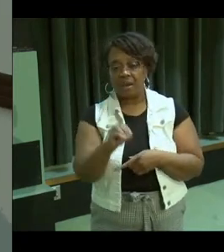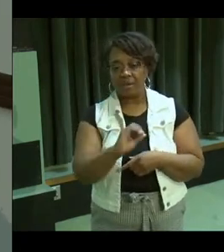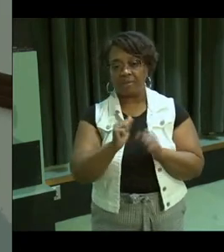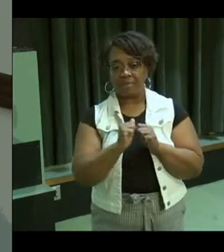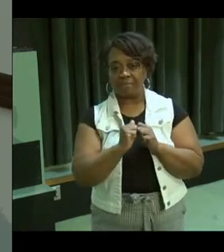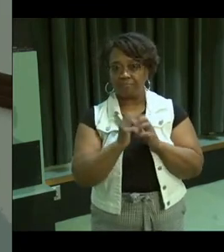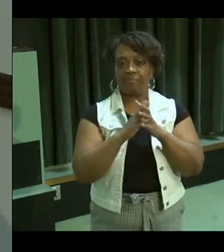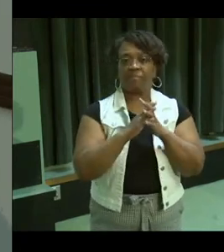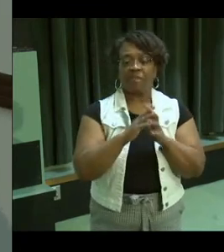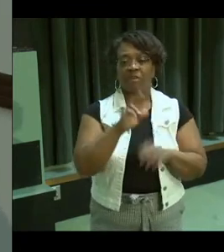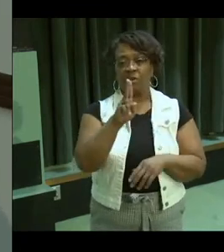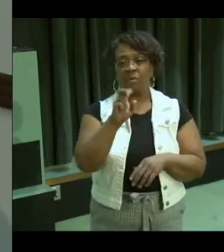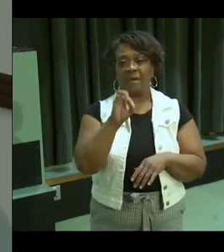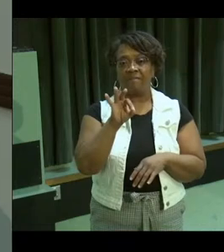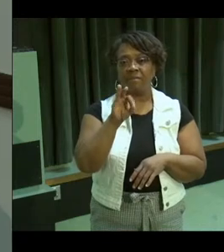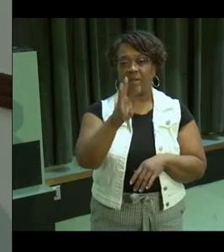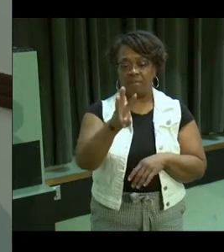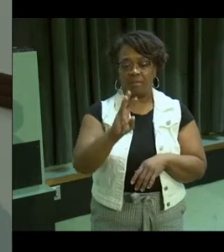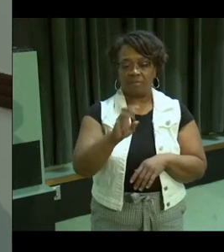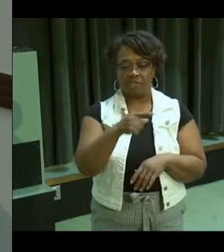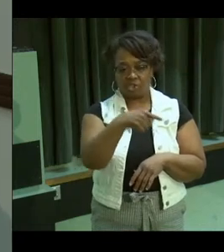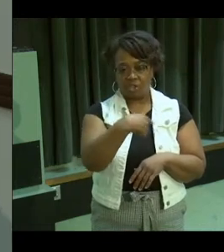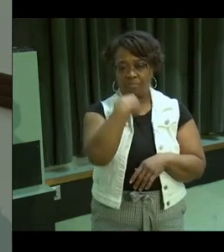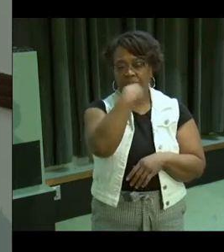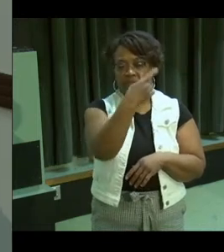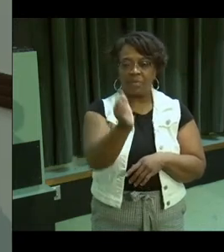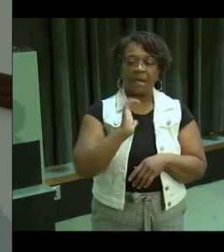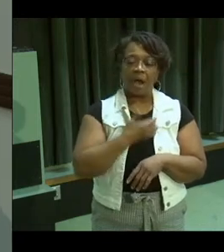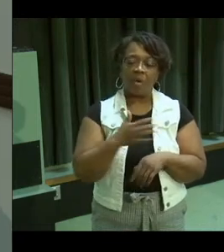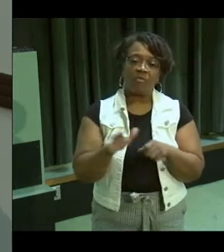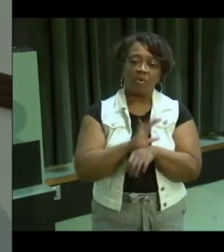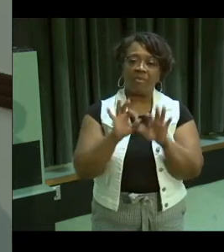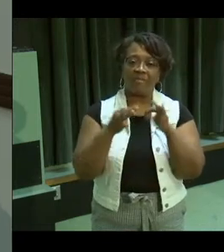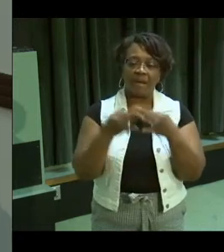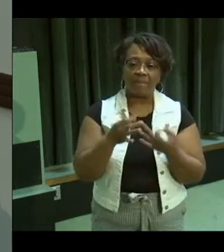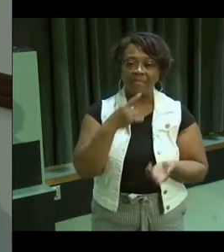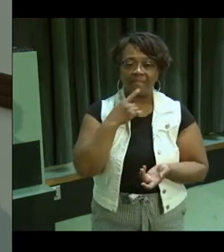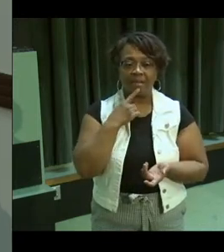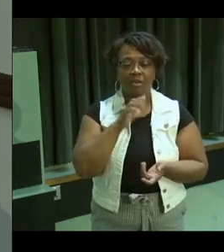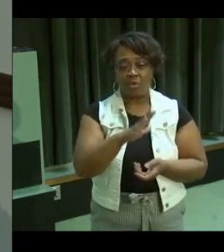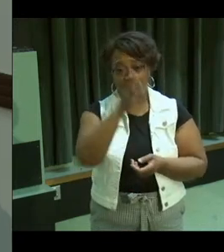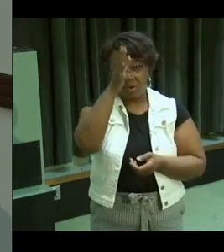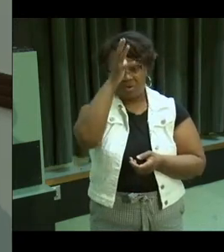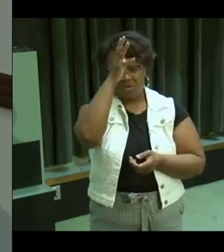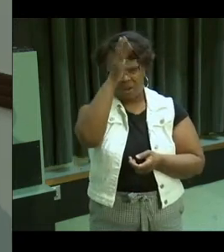UFW, and she told our entire